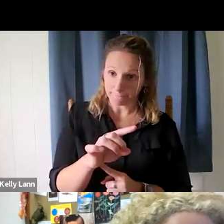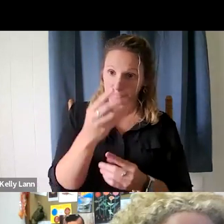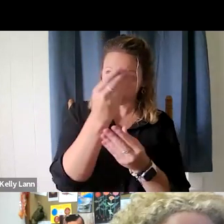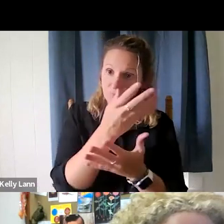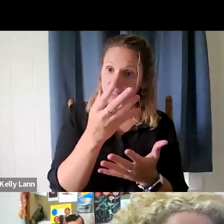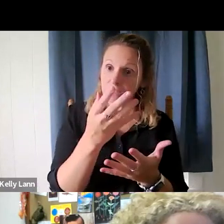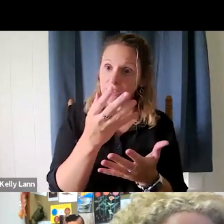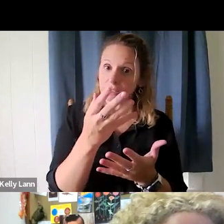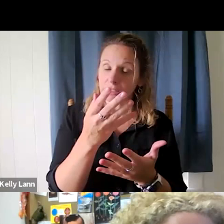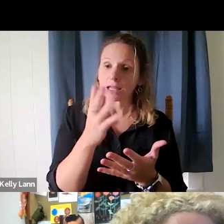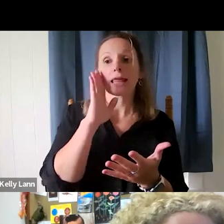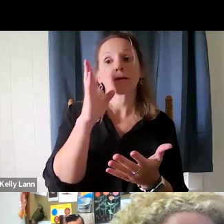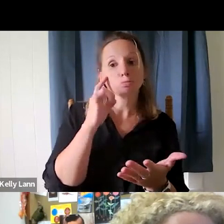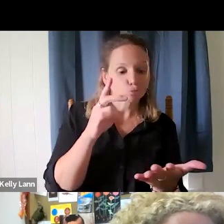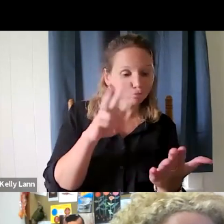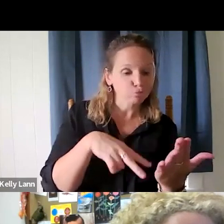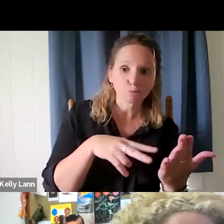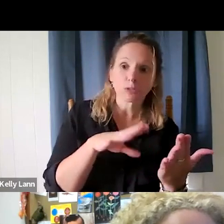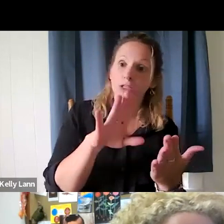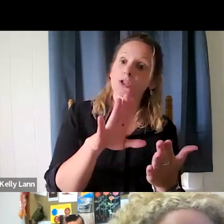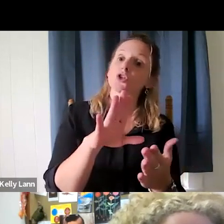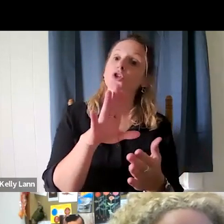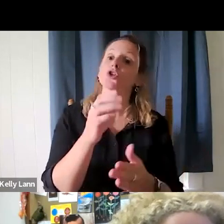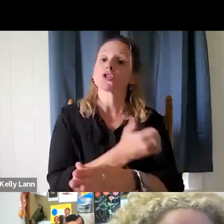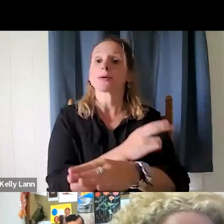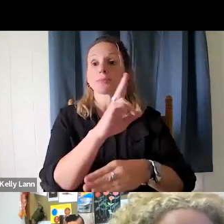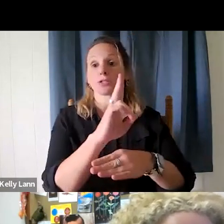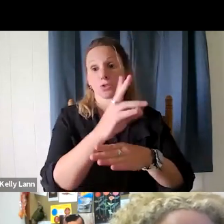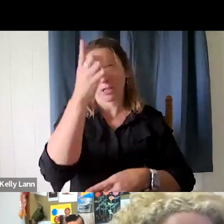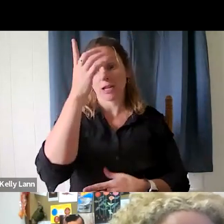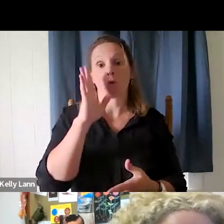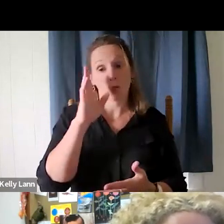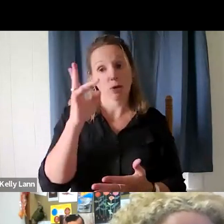They're going to see your substance use diagnosis in your medical records.